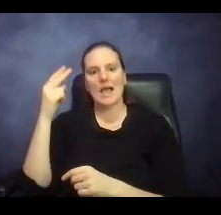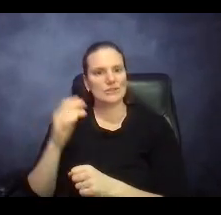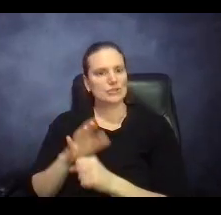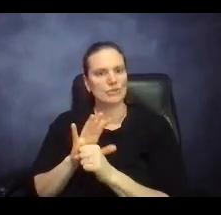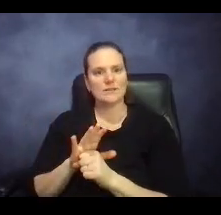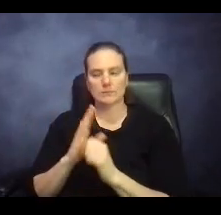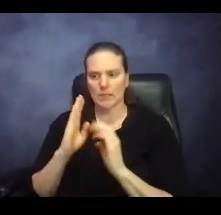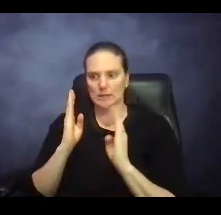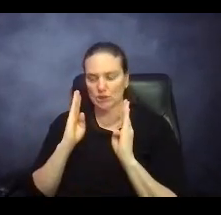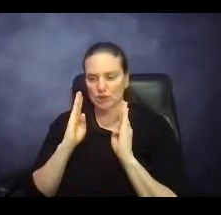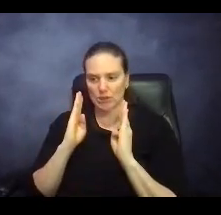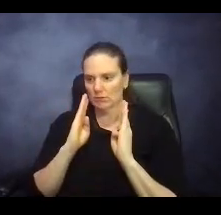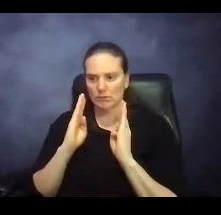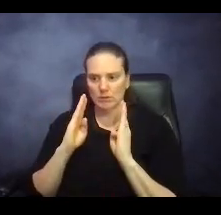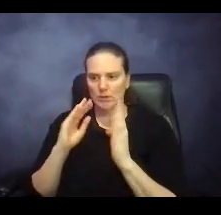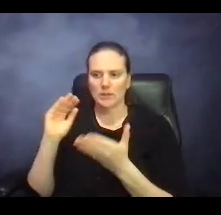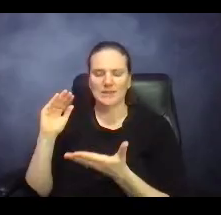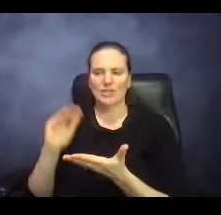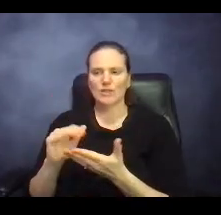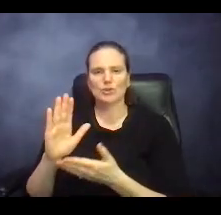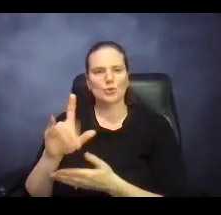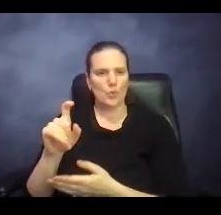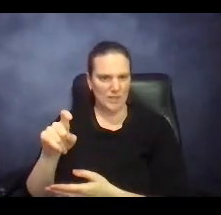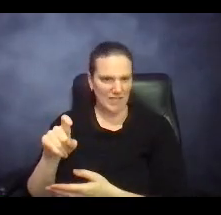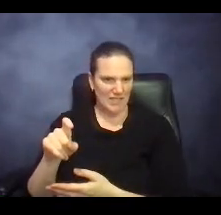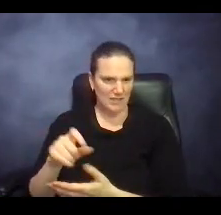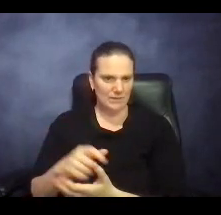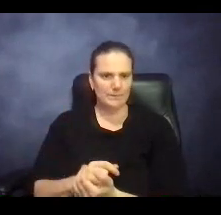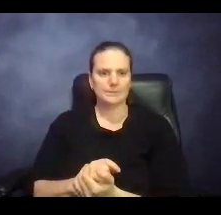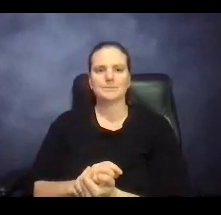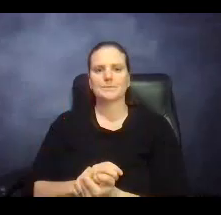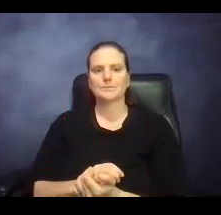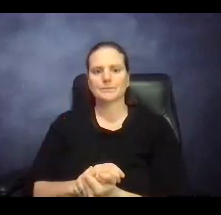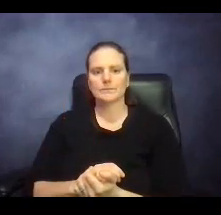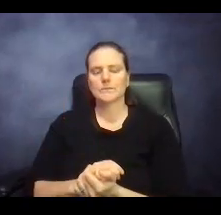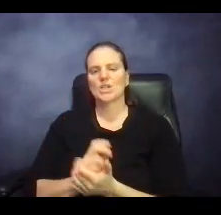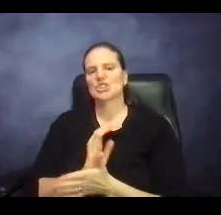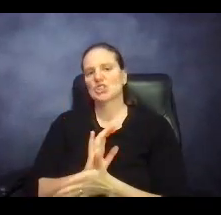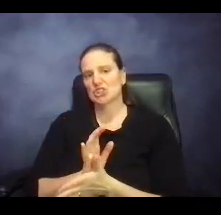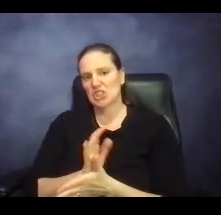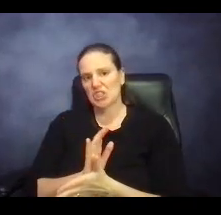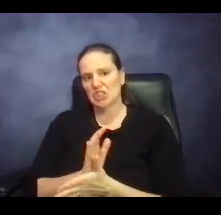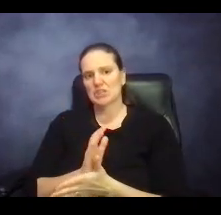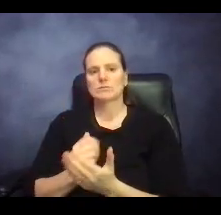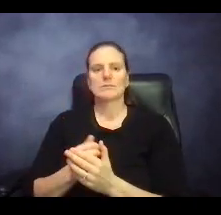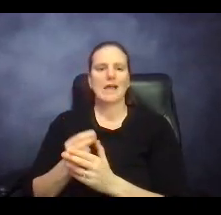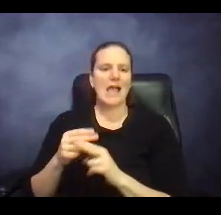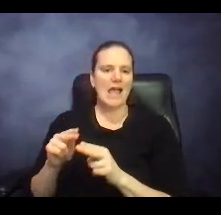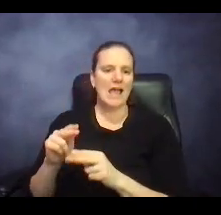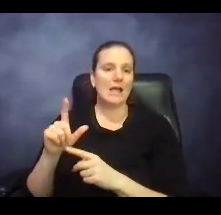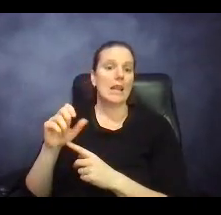that you are decreasing sort of your need. But some cheeses, egg lentil, sprouted,